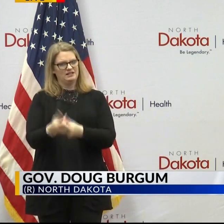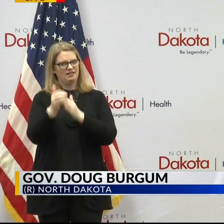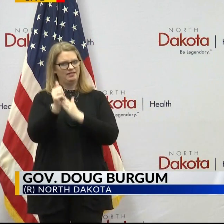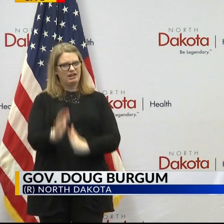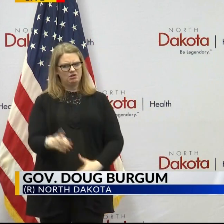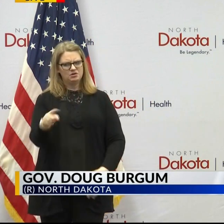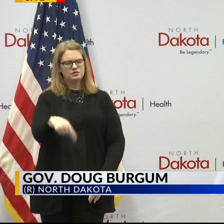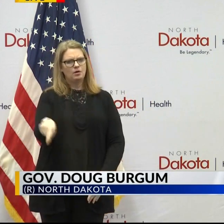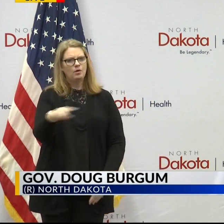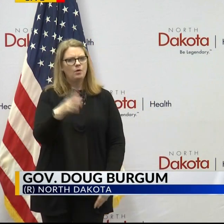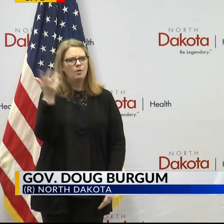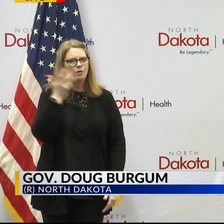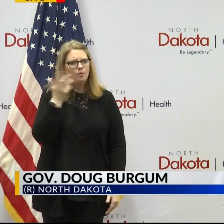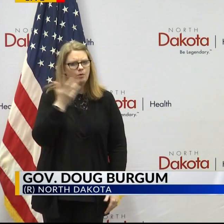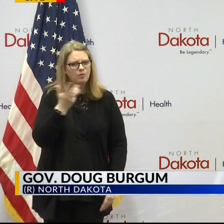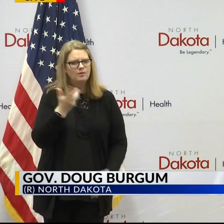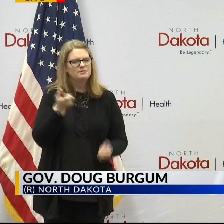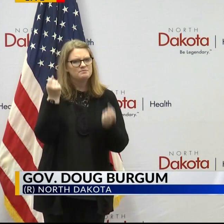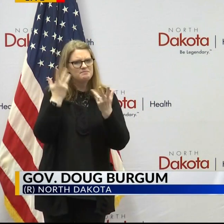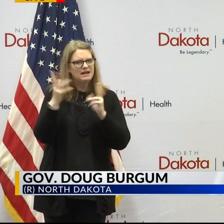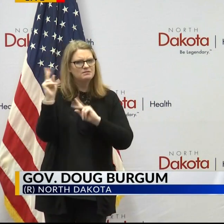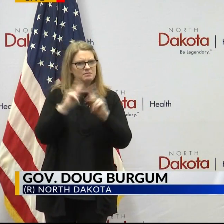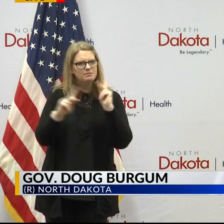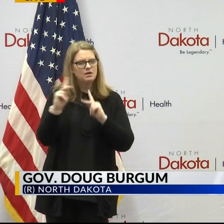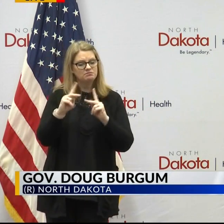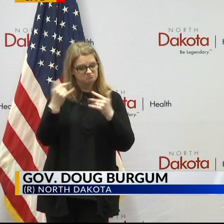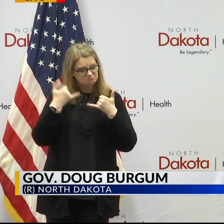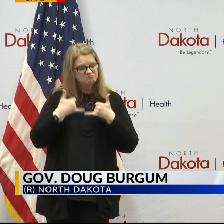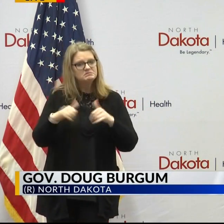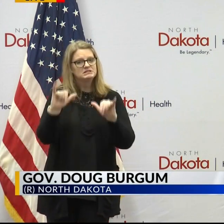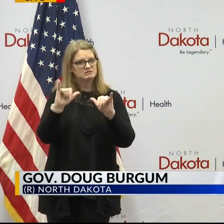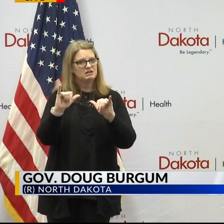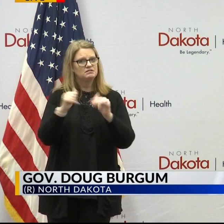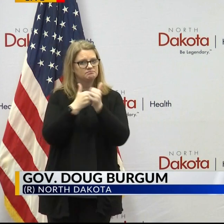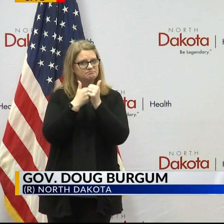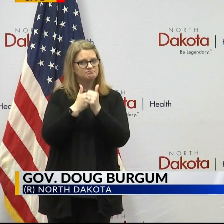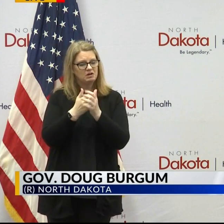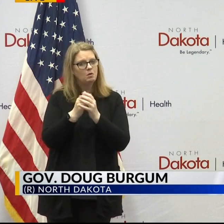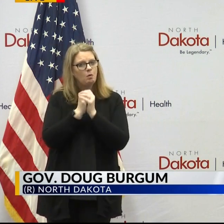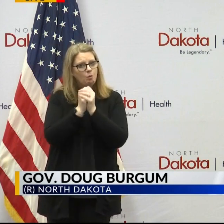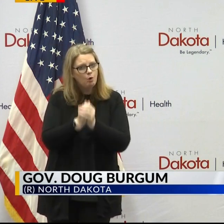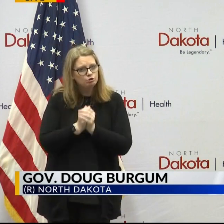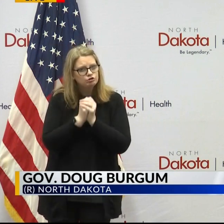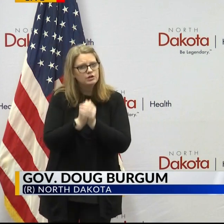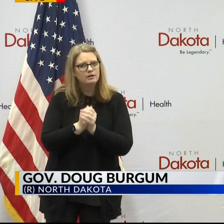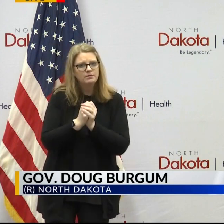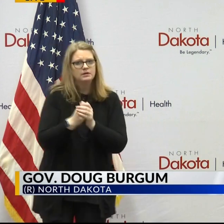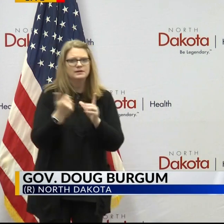SUPPORTS COMMUNITY, AND WE WANT TO, AGAIN, THANK THESE LEADERS